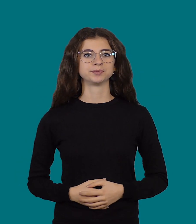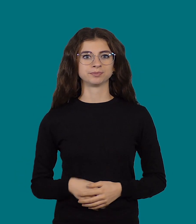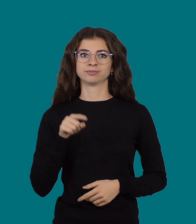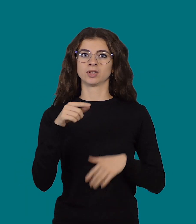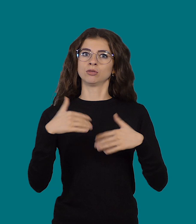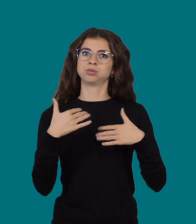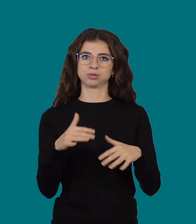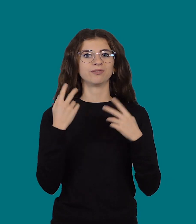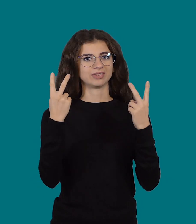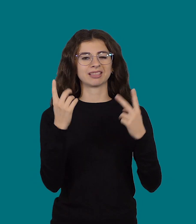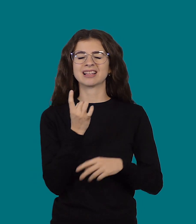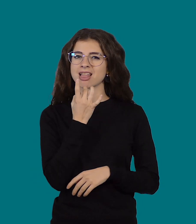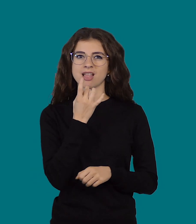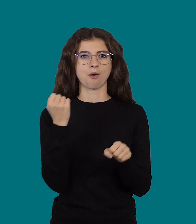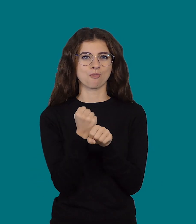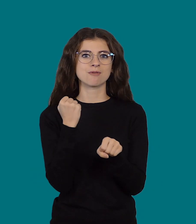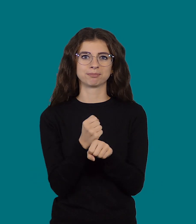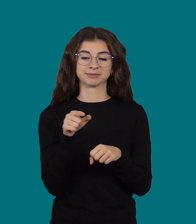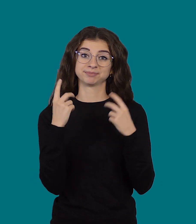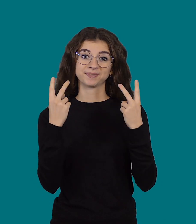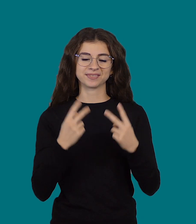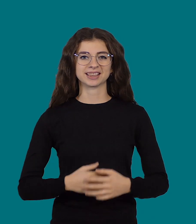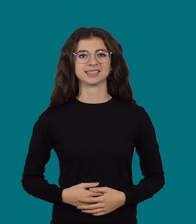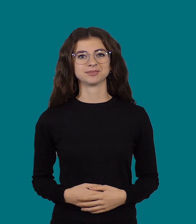You really have to work accurately, that is very important.